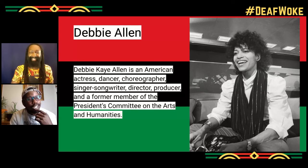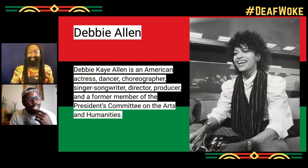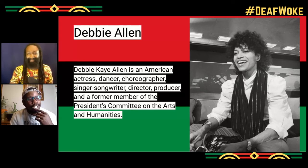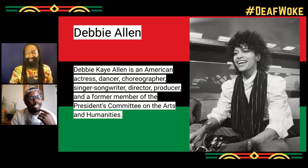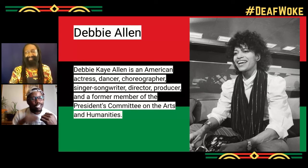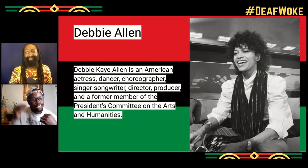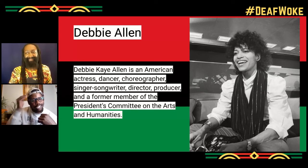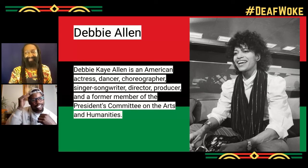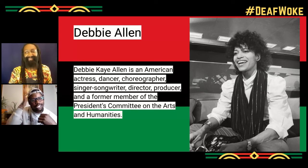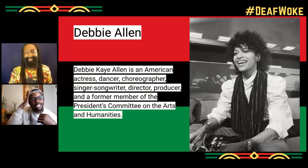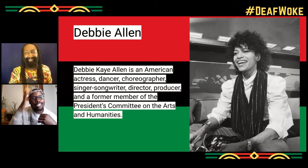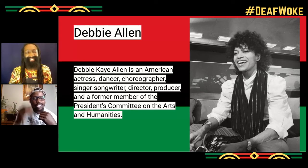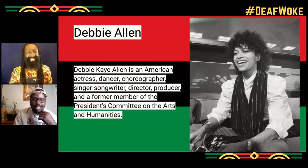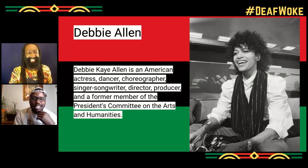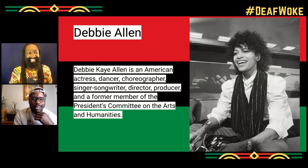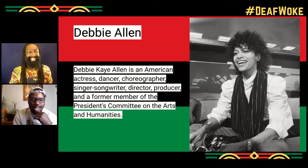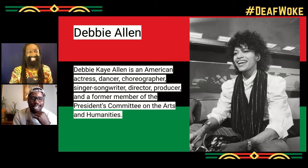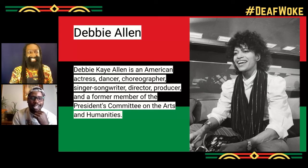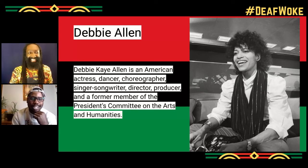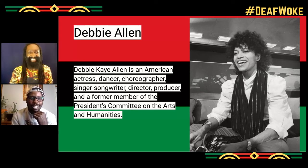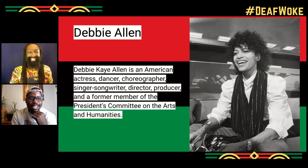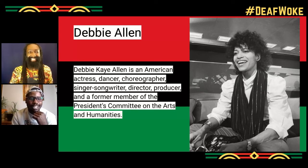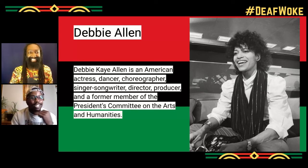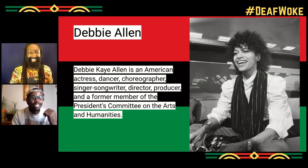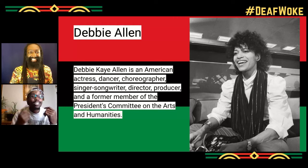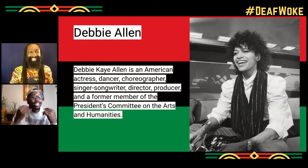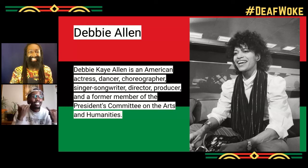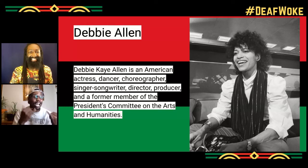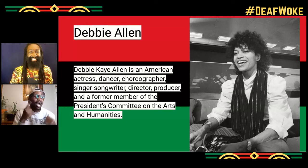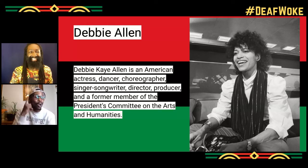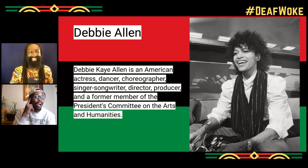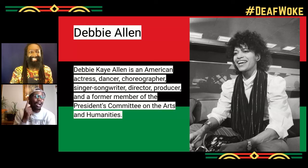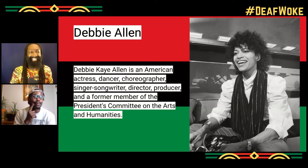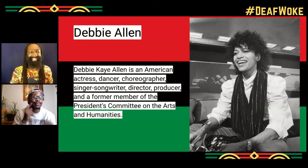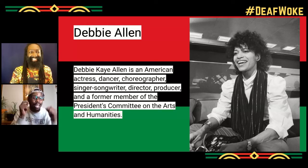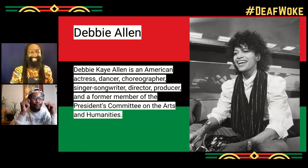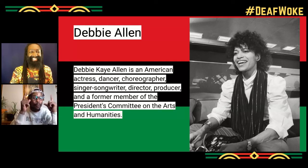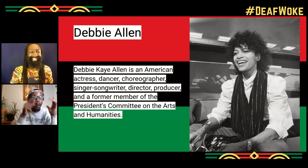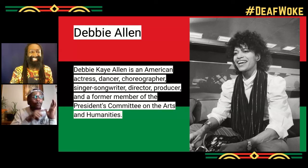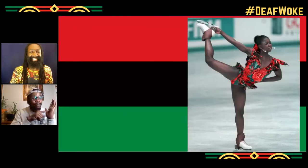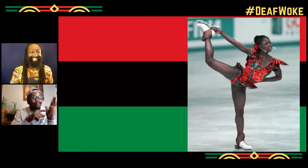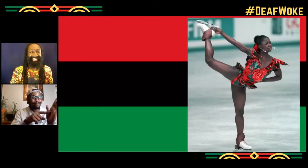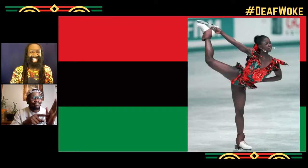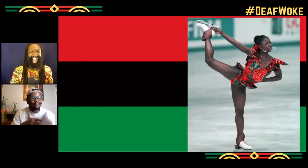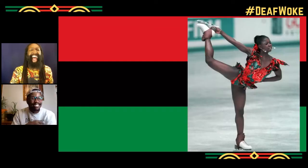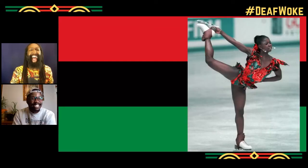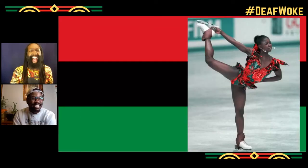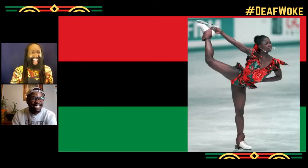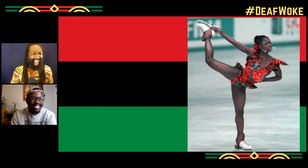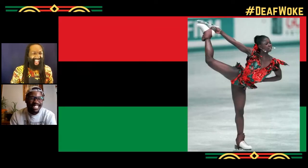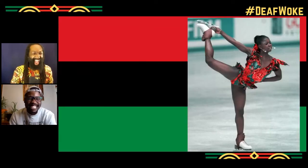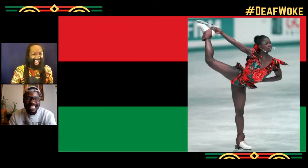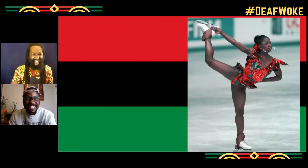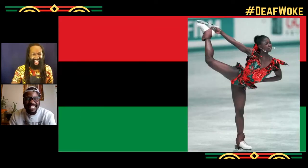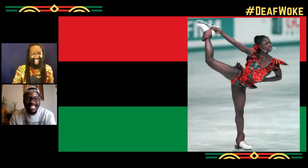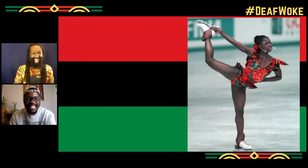on the arts and humanities. All right, didn't know that. Now I'm deaf woke.